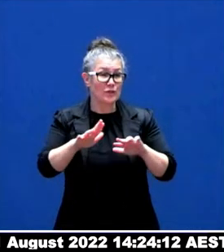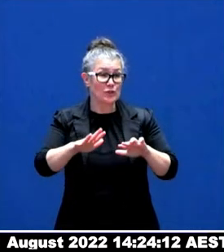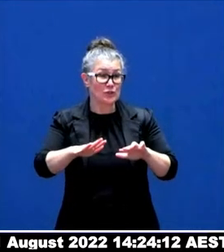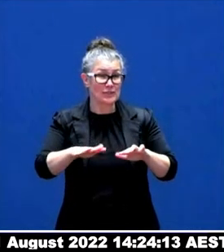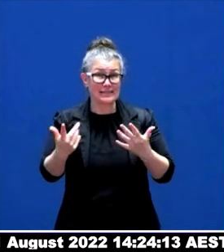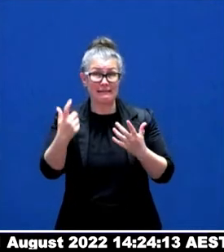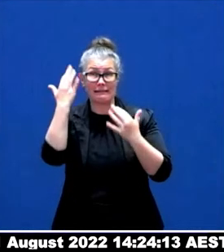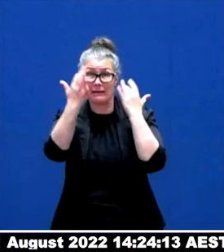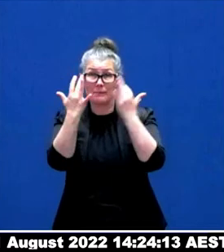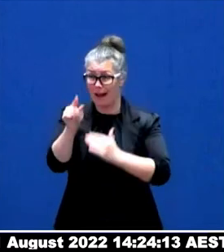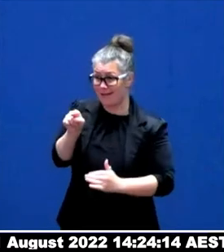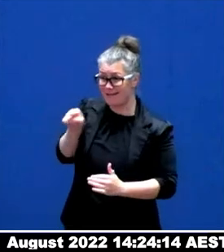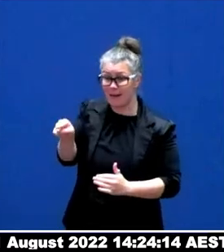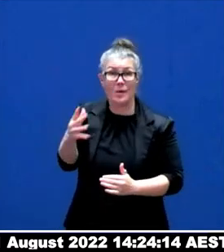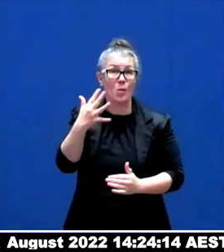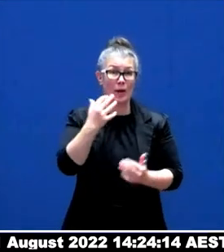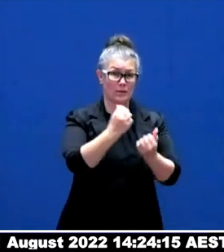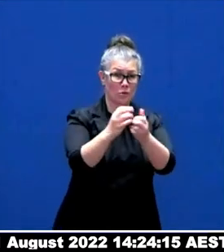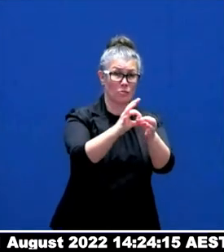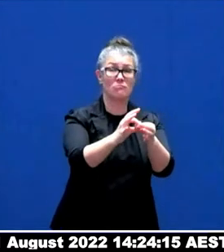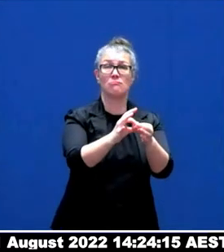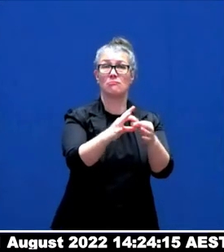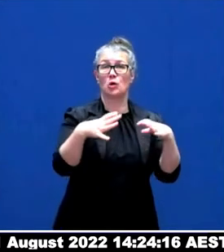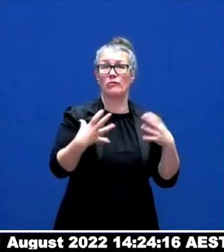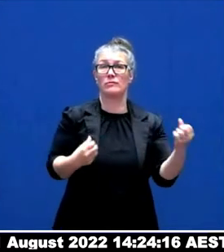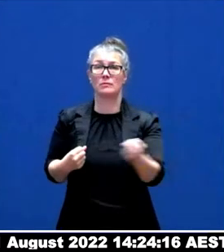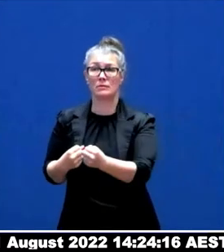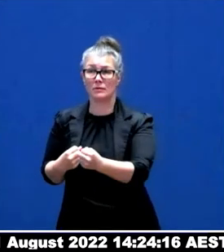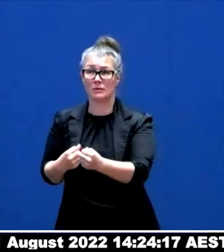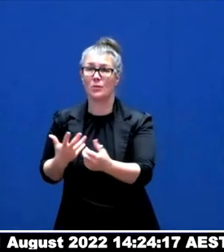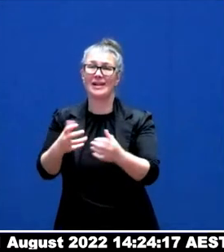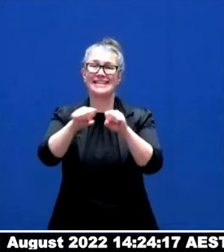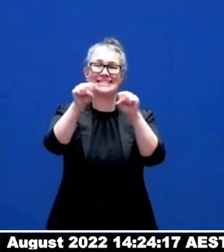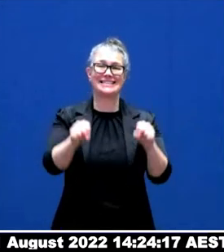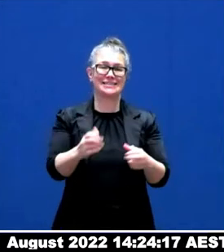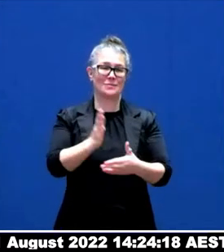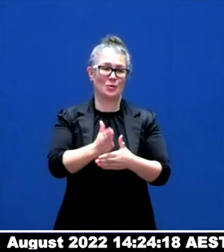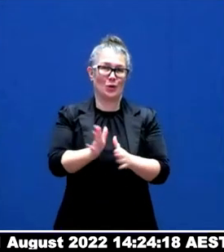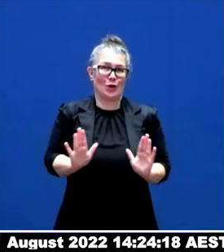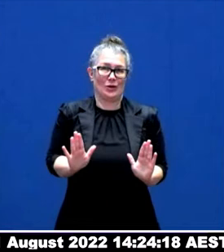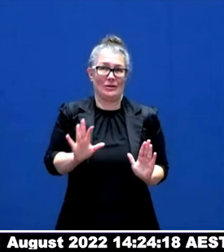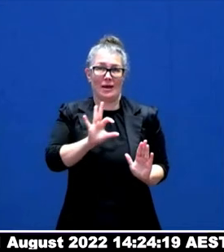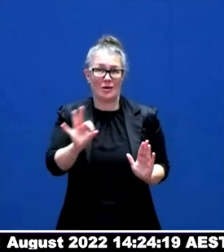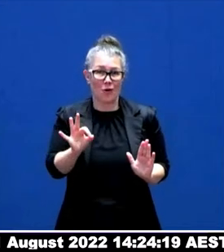Well, we don't appoint how - the system randomly appoints it. It's not a planner choosing for the participant.